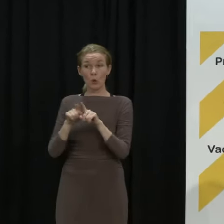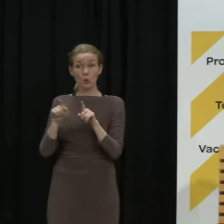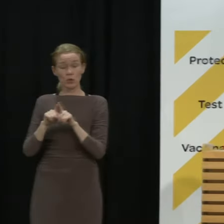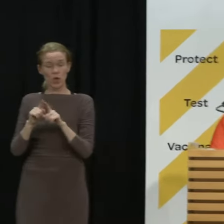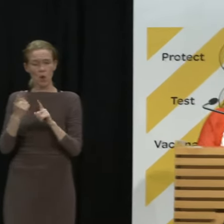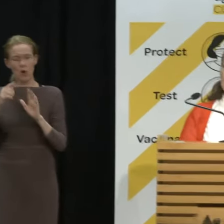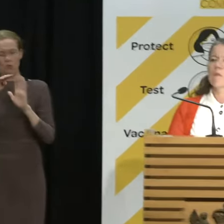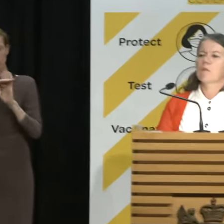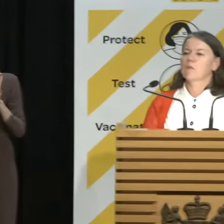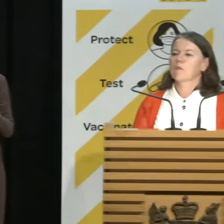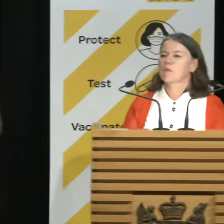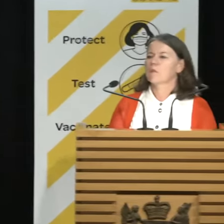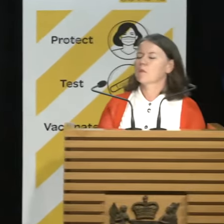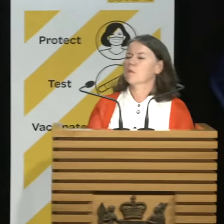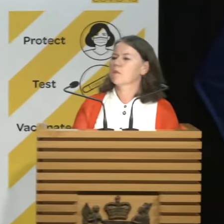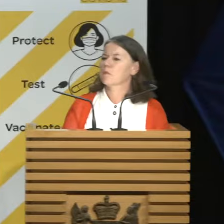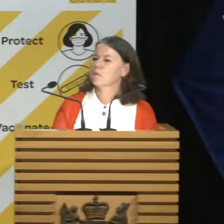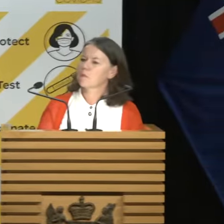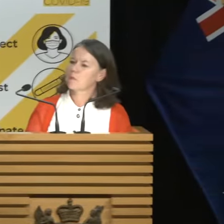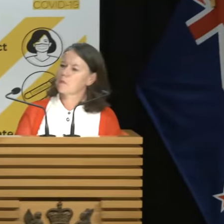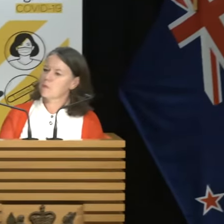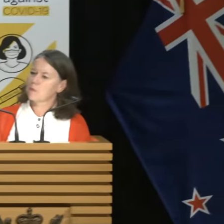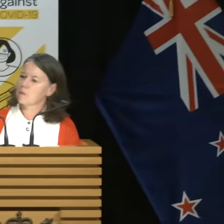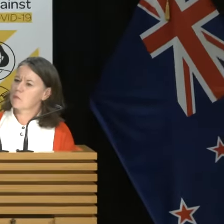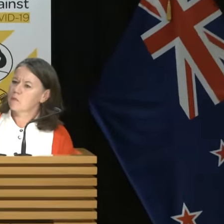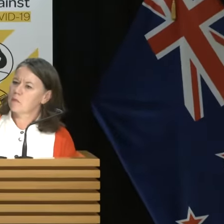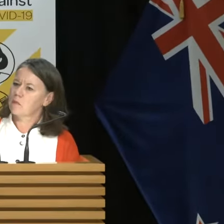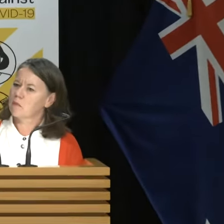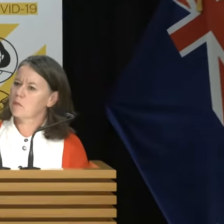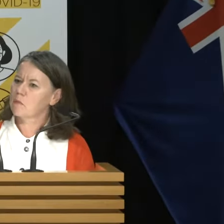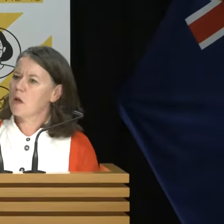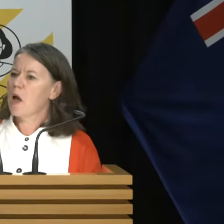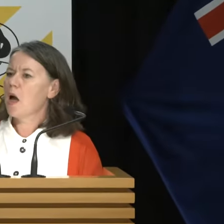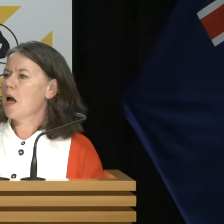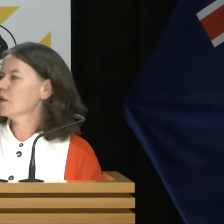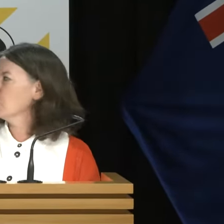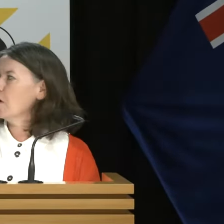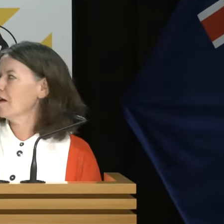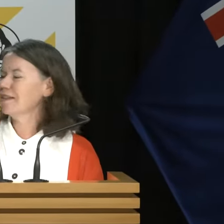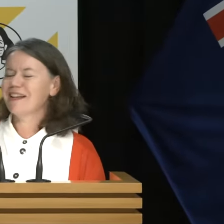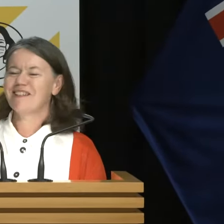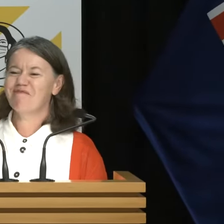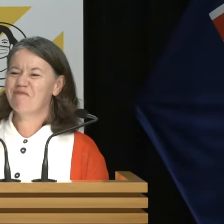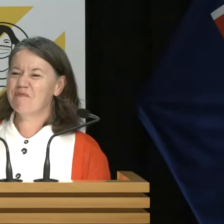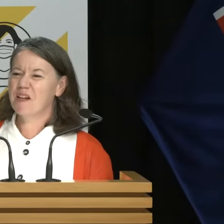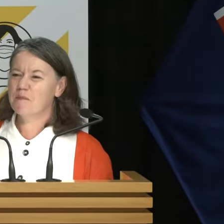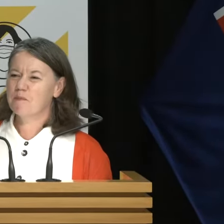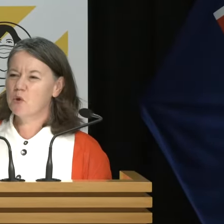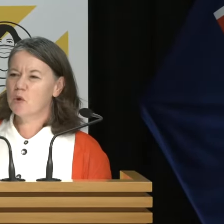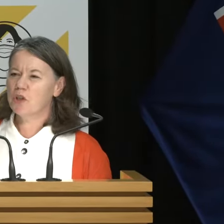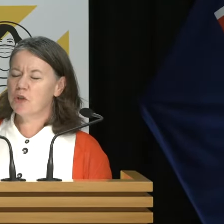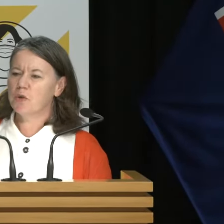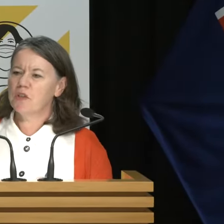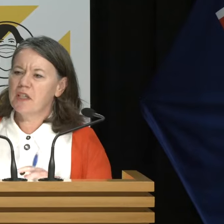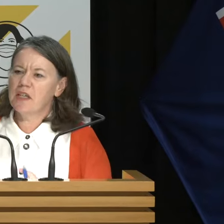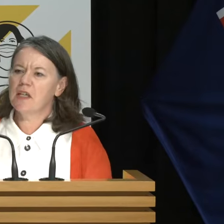yesterday, and are you aware of the new result and a clarification on why are